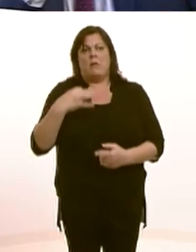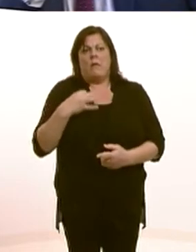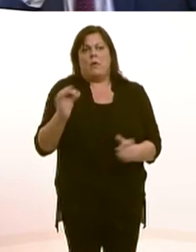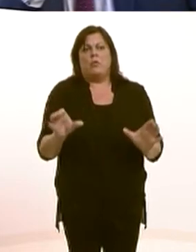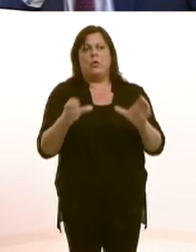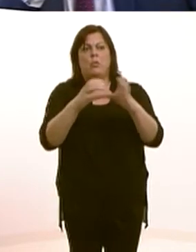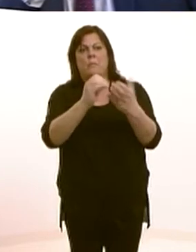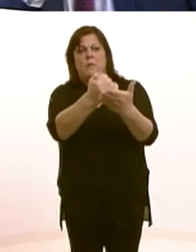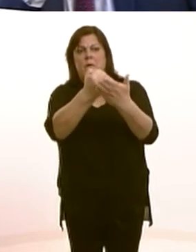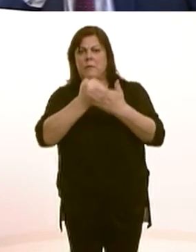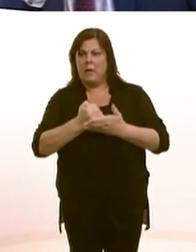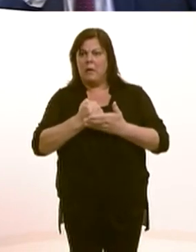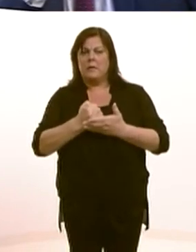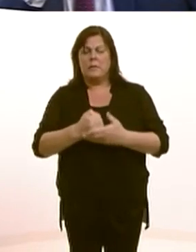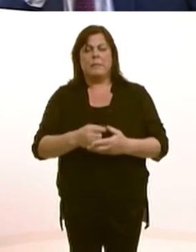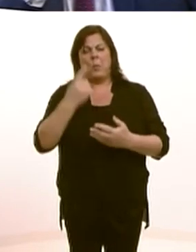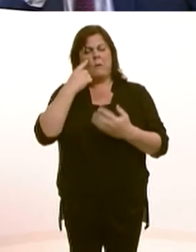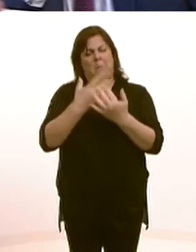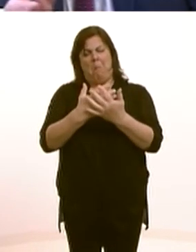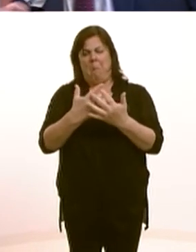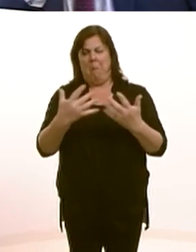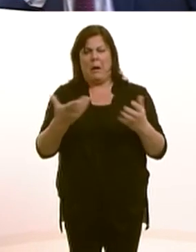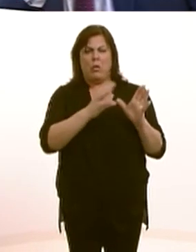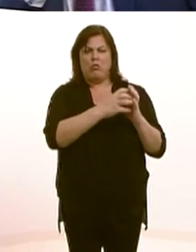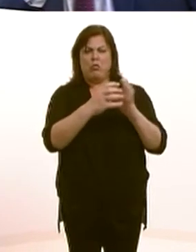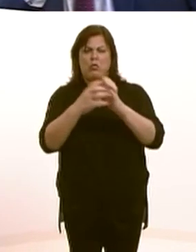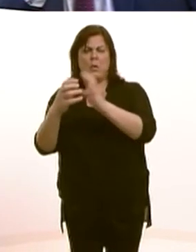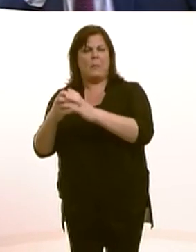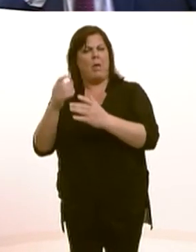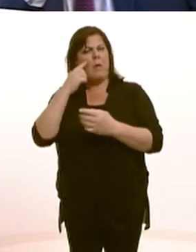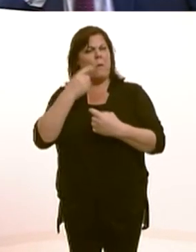Weíve seen many, many groupsóitís been mentioned twice now in the Chamberóthat have